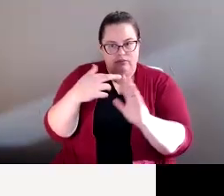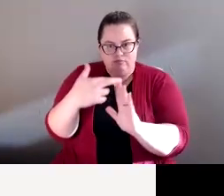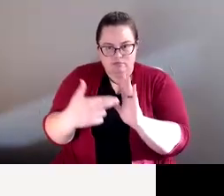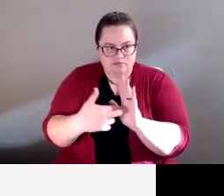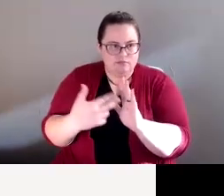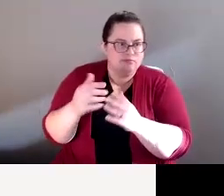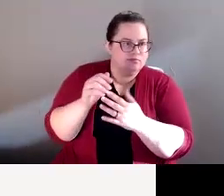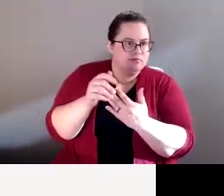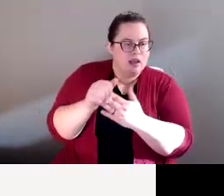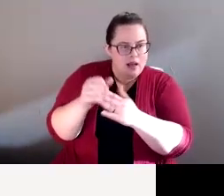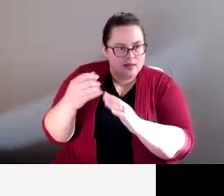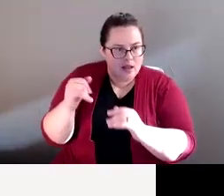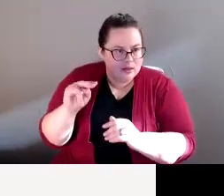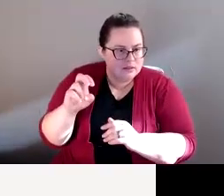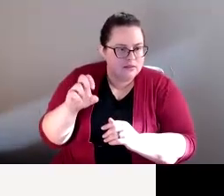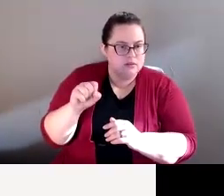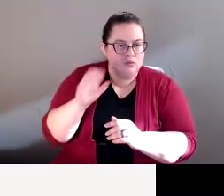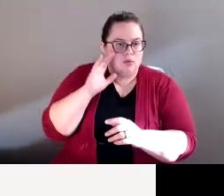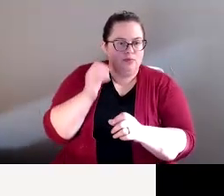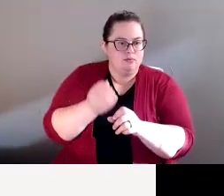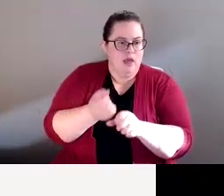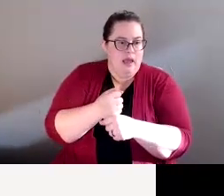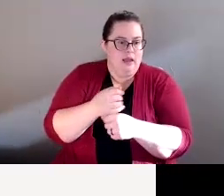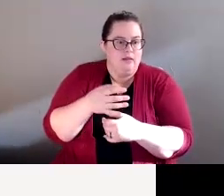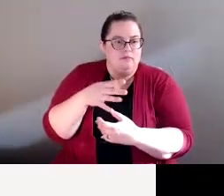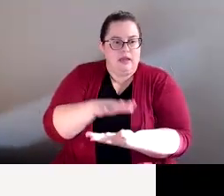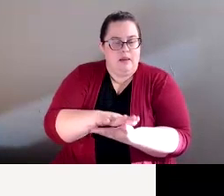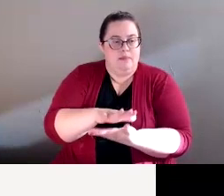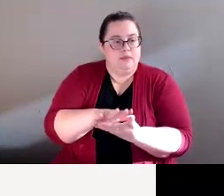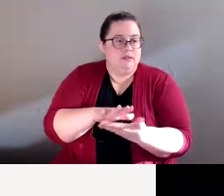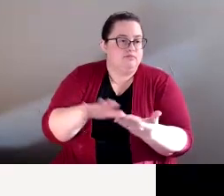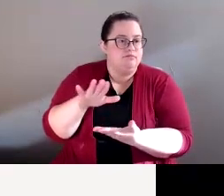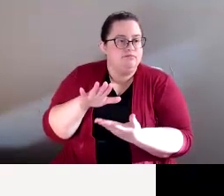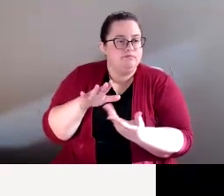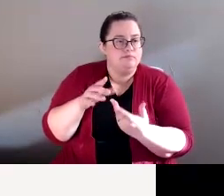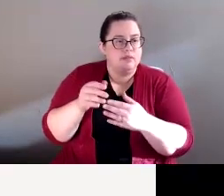They will create Canvas guides for faculty and for students on these new features and everything.